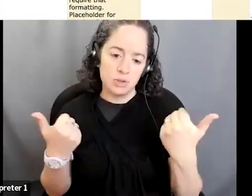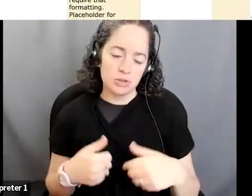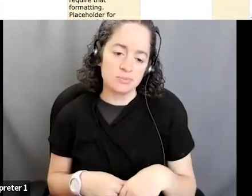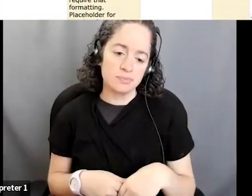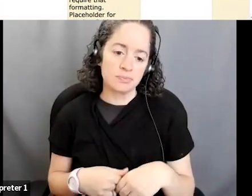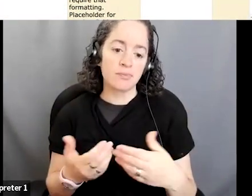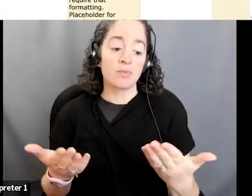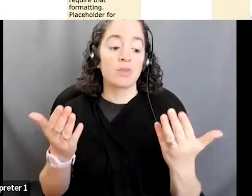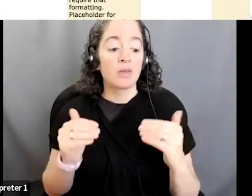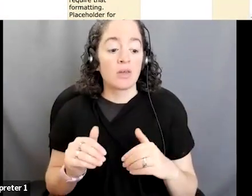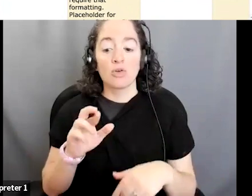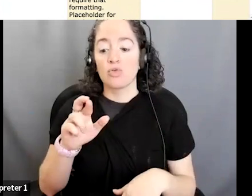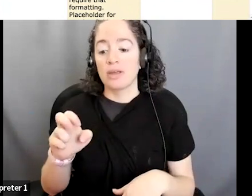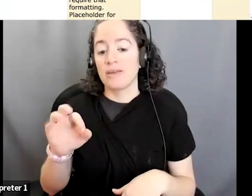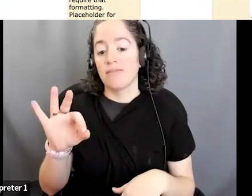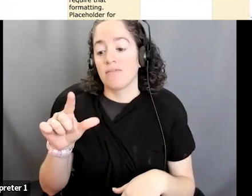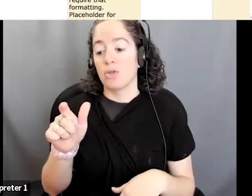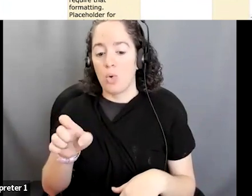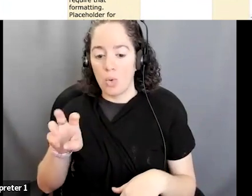Reflow, they all did quite well